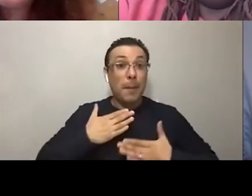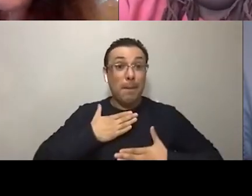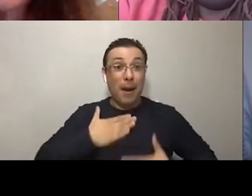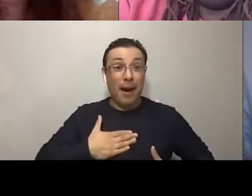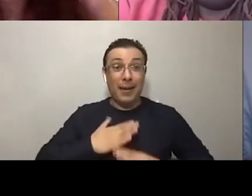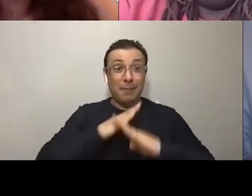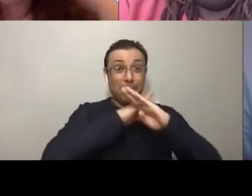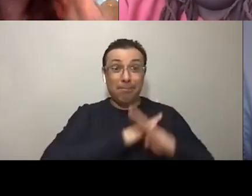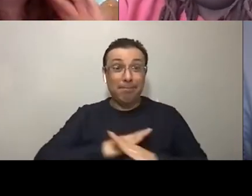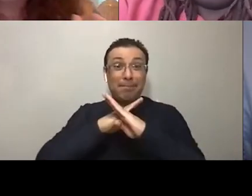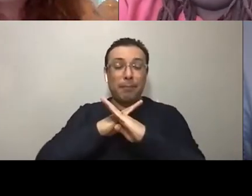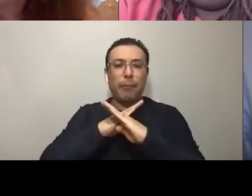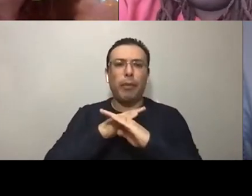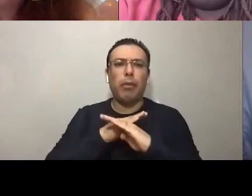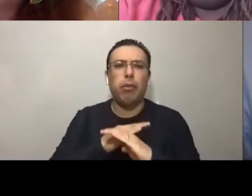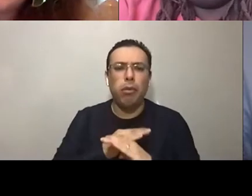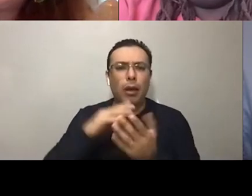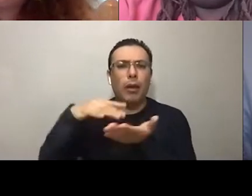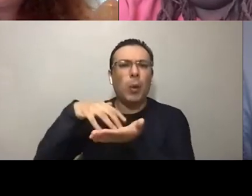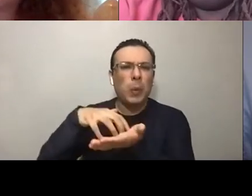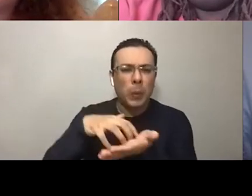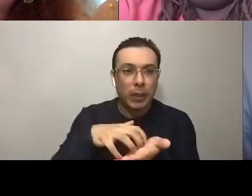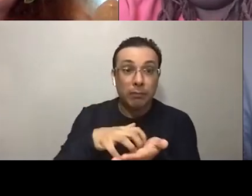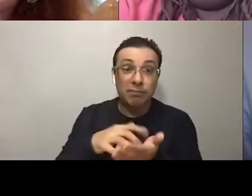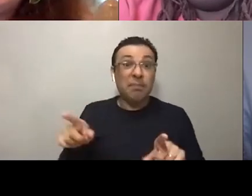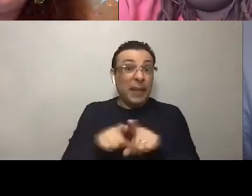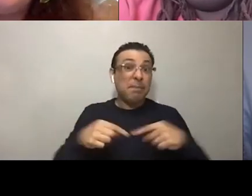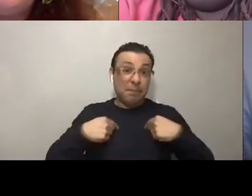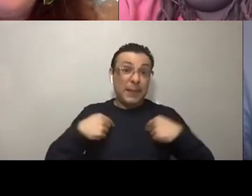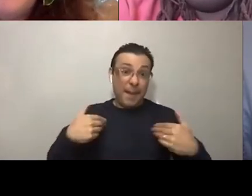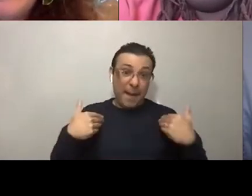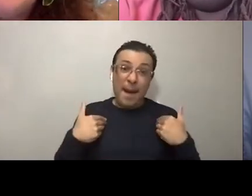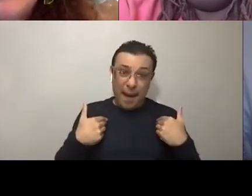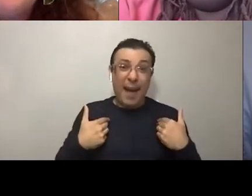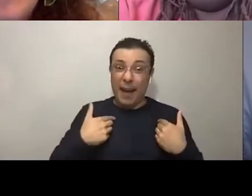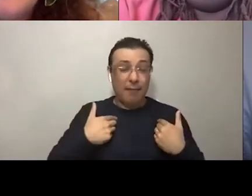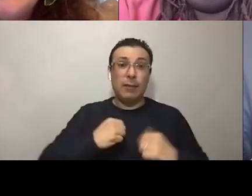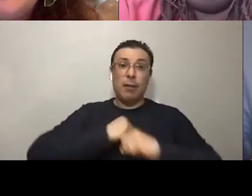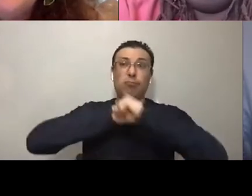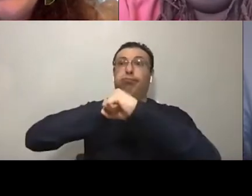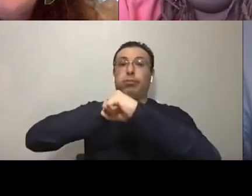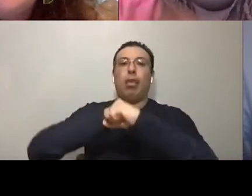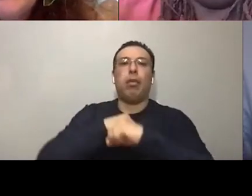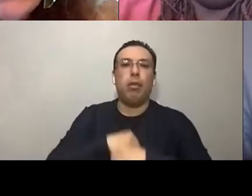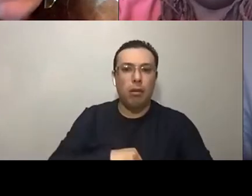but also, not just people dying because they’re ill, but also people having lifelong issues with their immune systems,